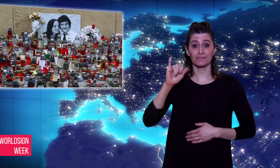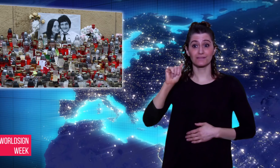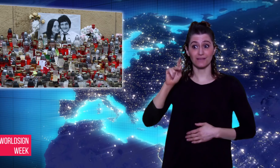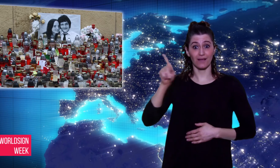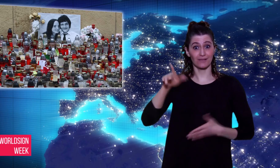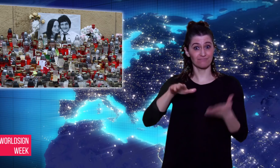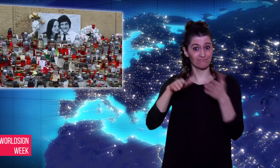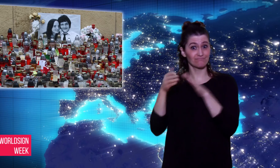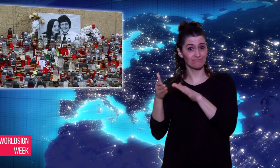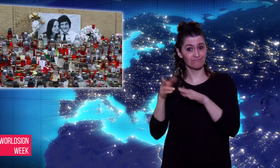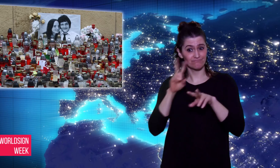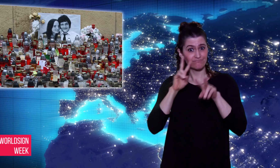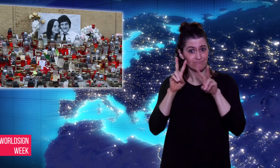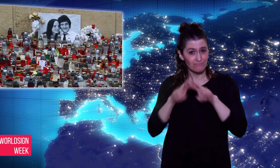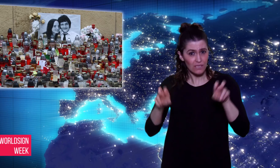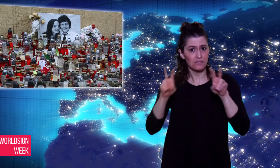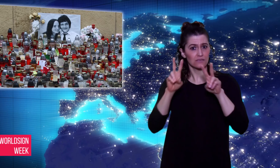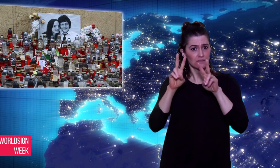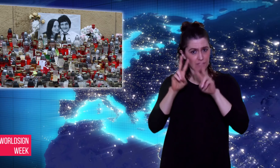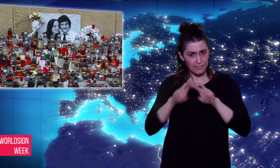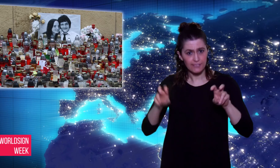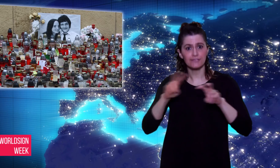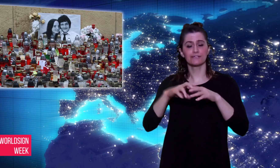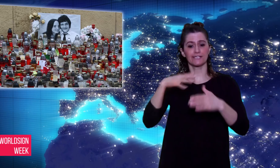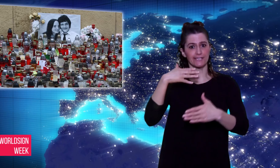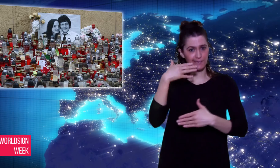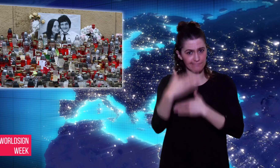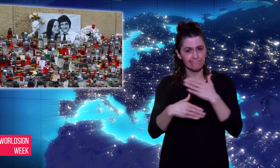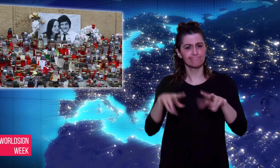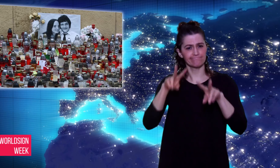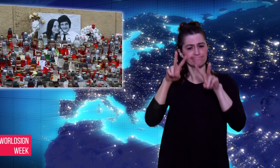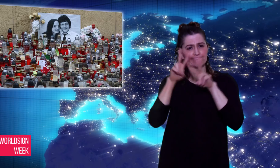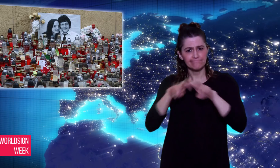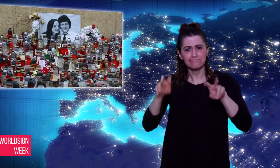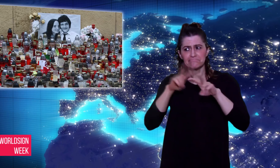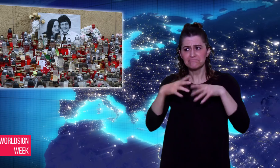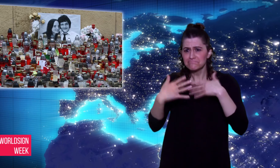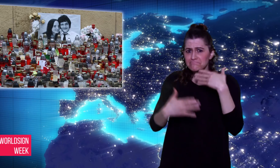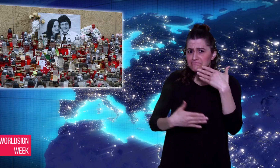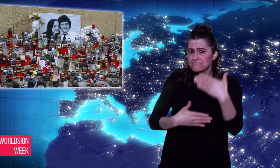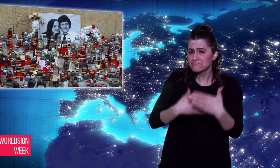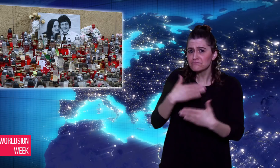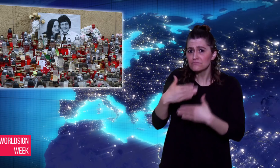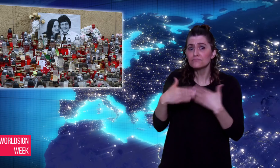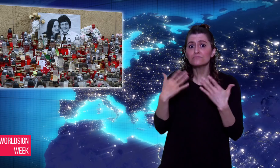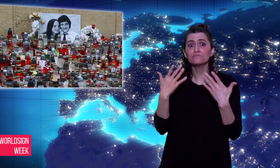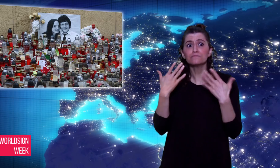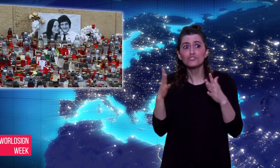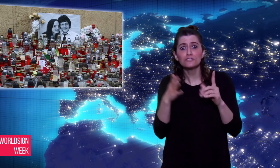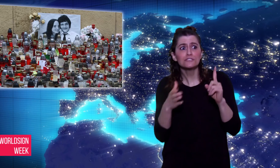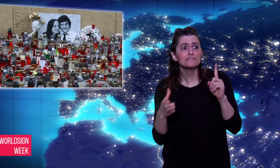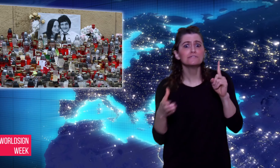continued to be on-going,